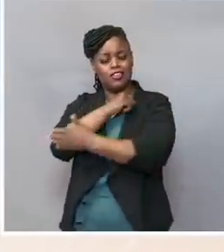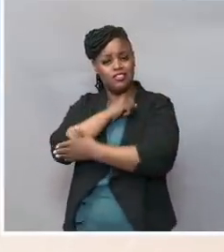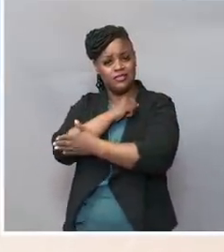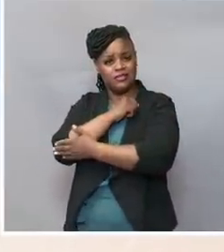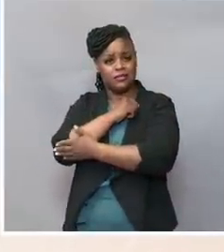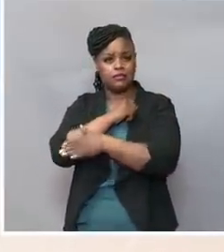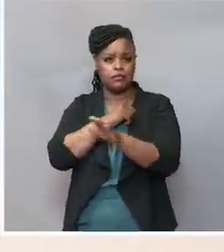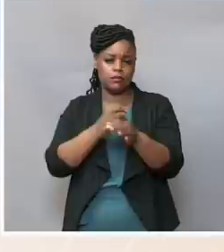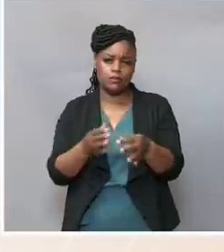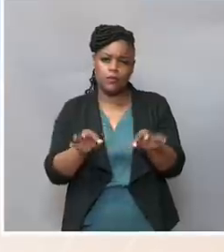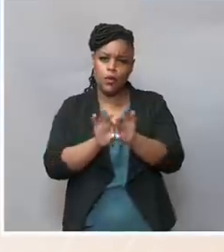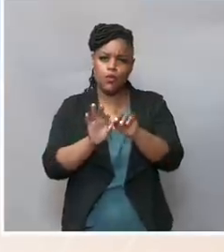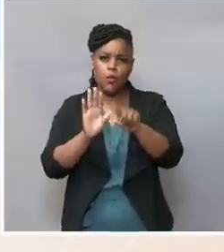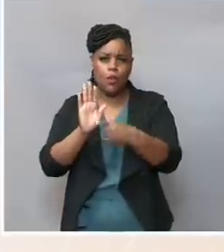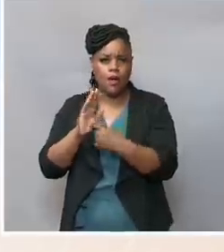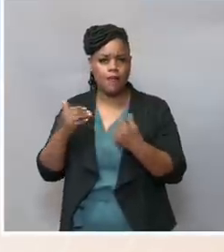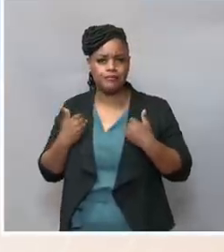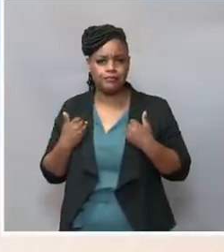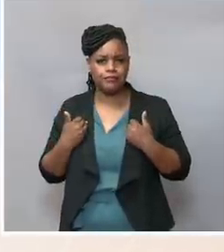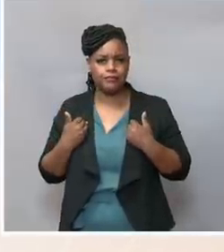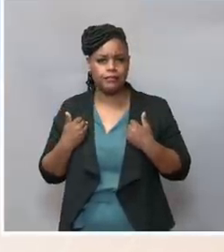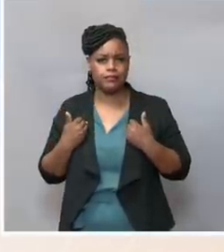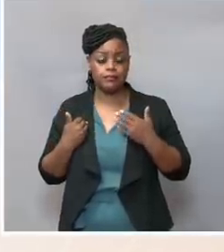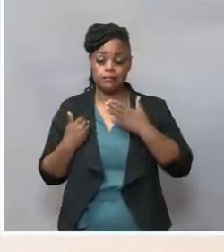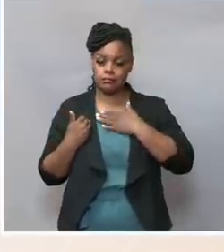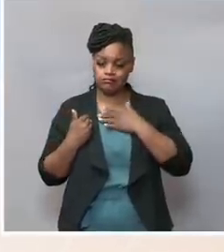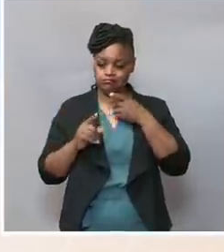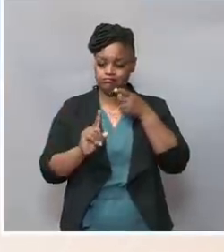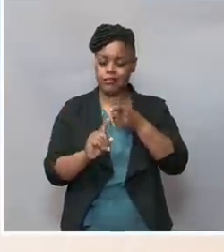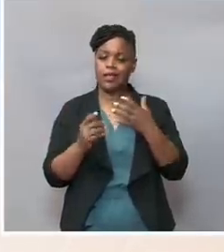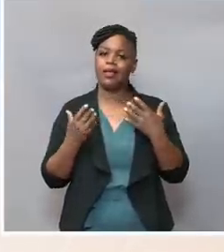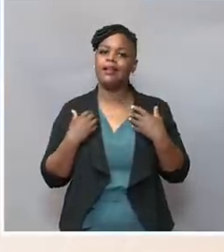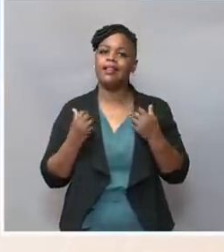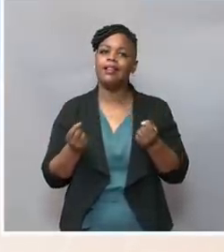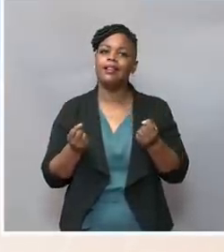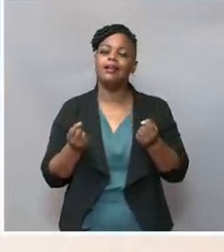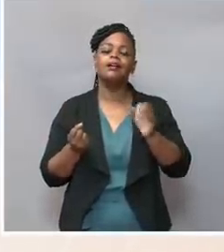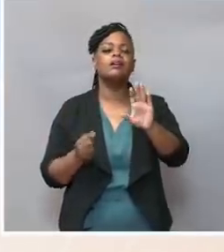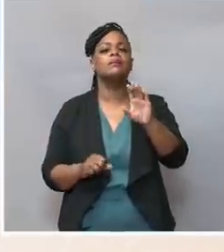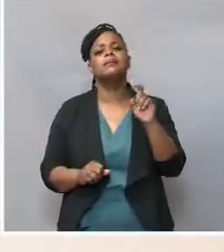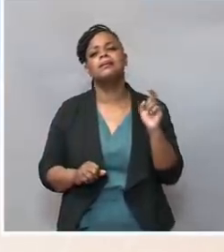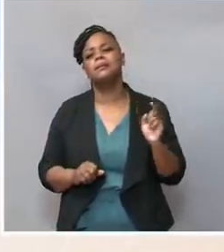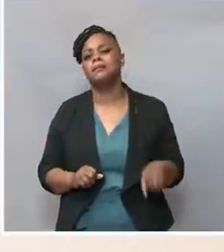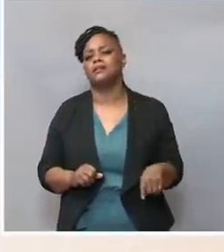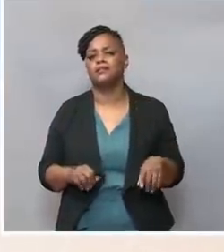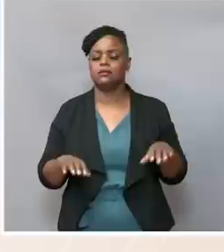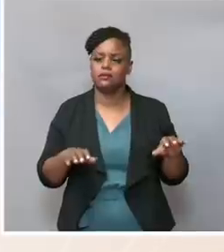that we must undertake to ensure we're building a more just and equitable country.